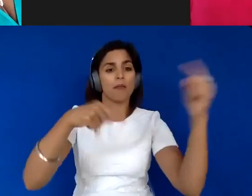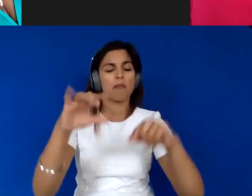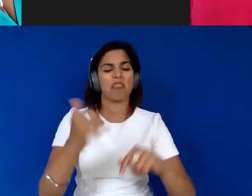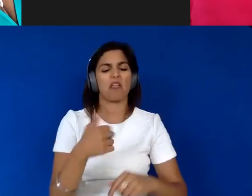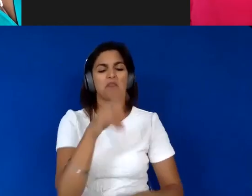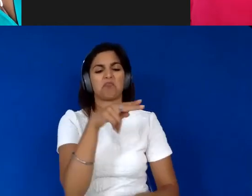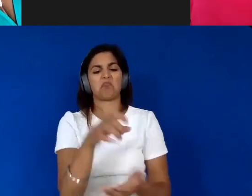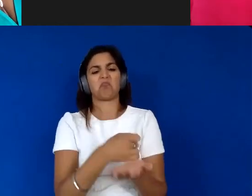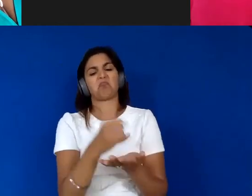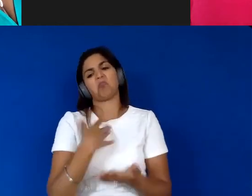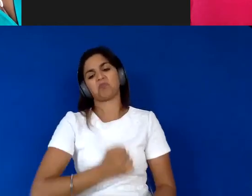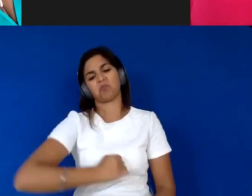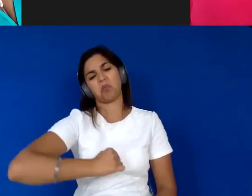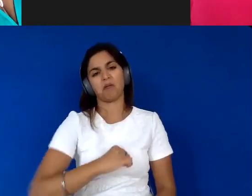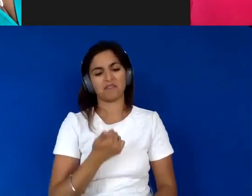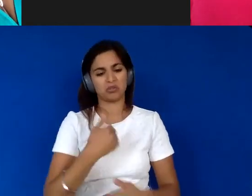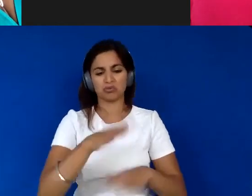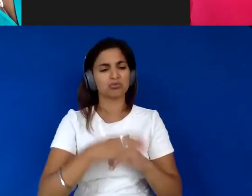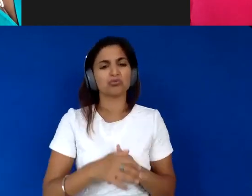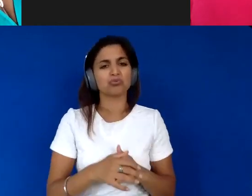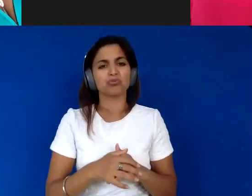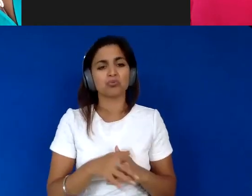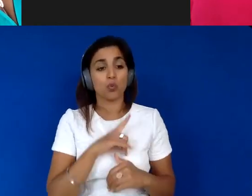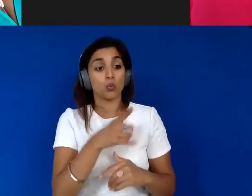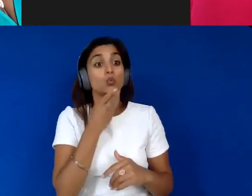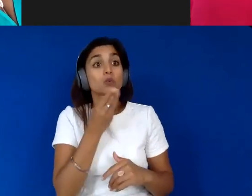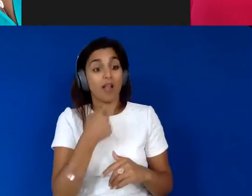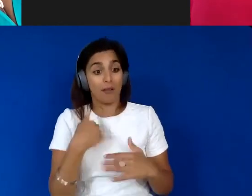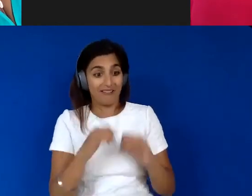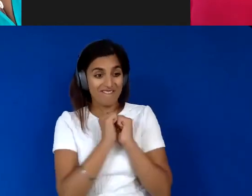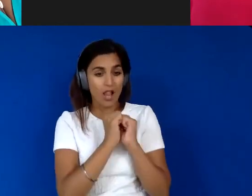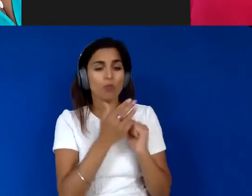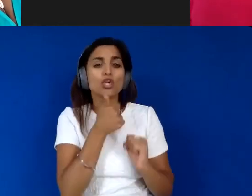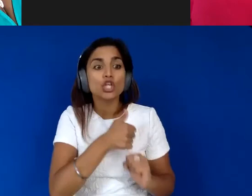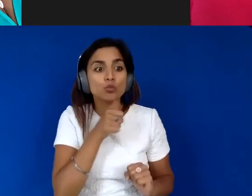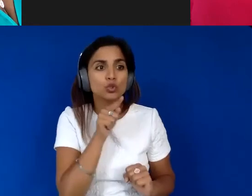useful as I can get value out of you, what you can get out of you and the